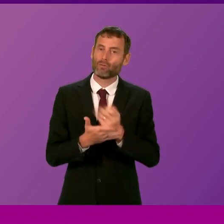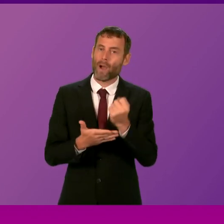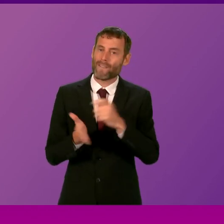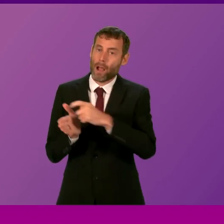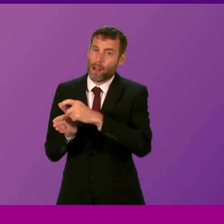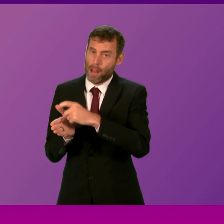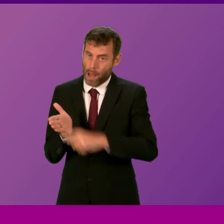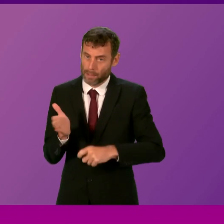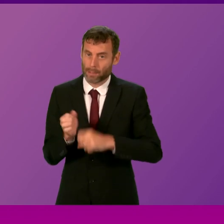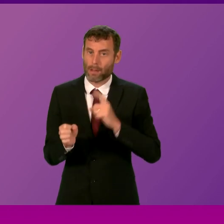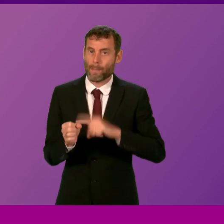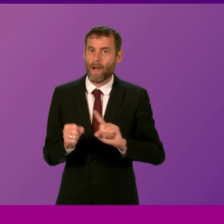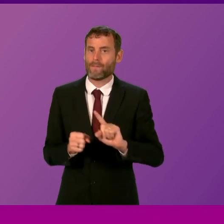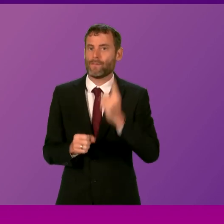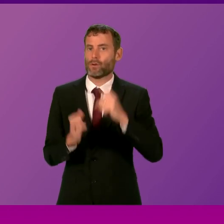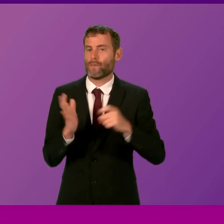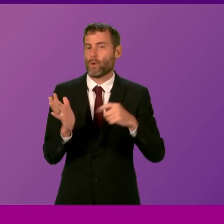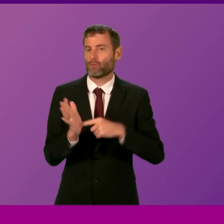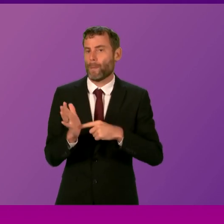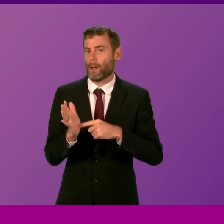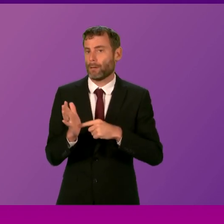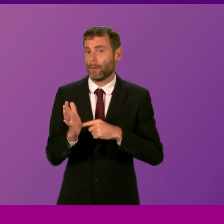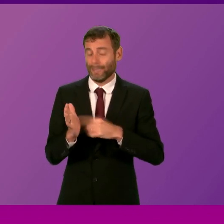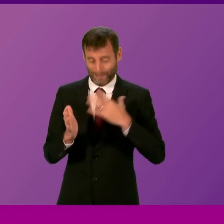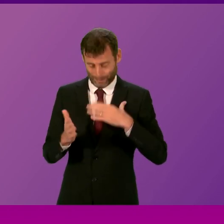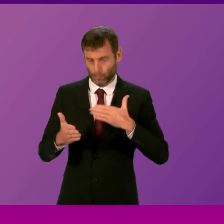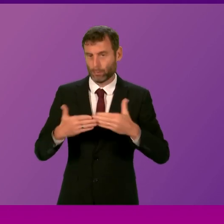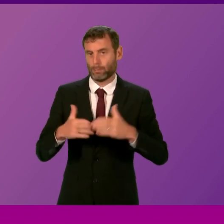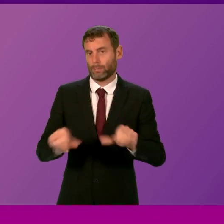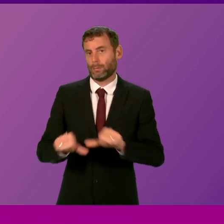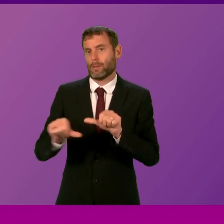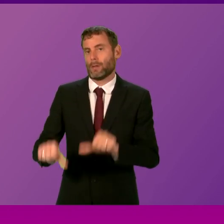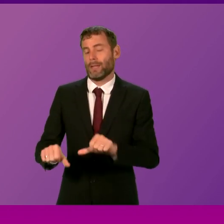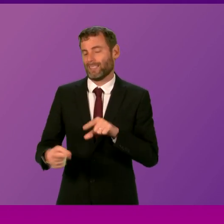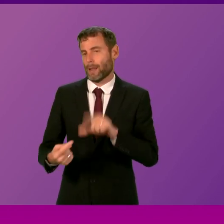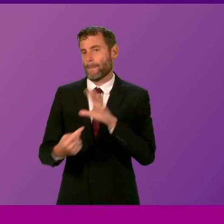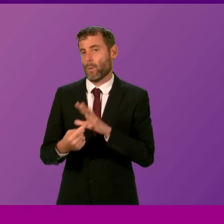because that will be critical. What this is all about, at the end of the day,